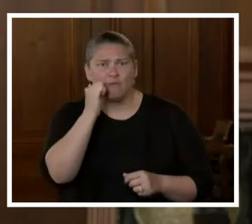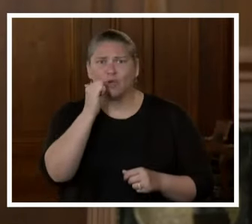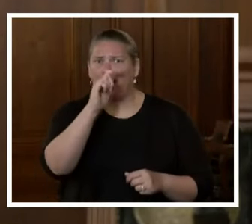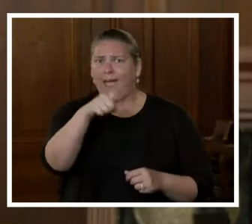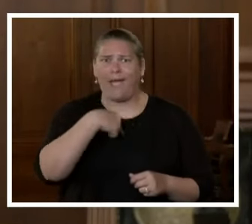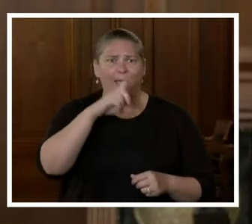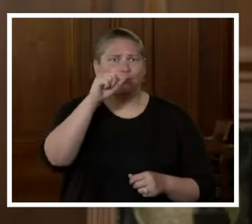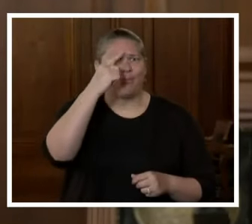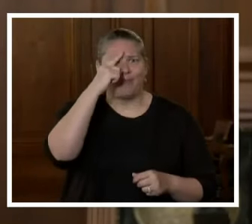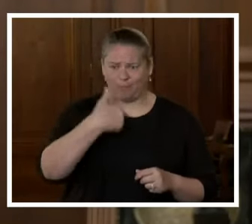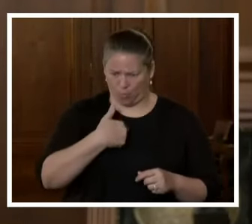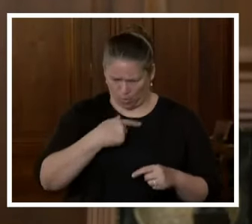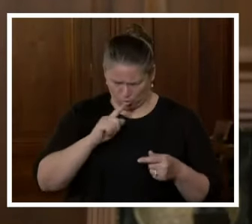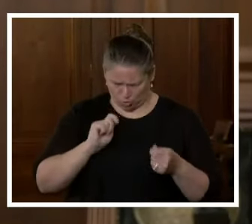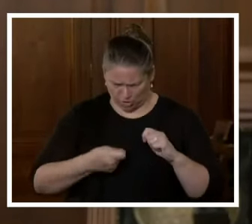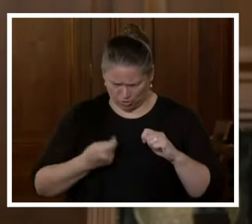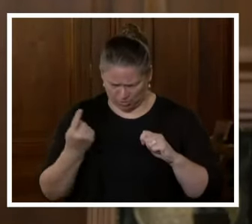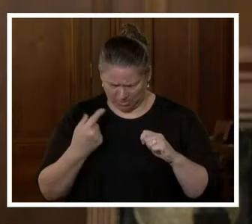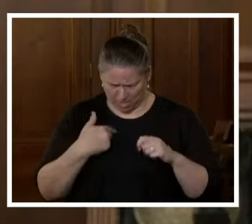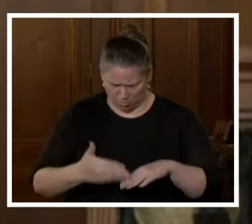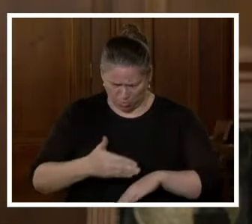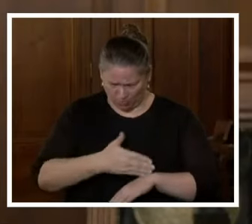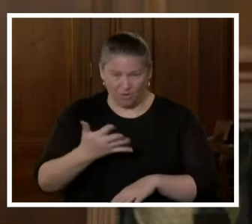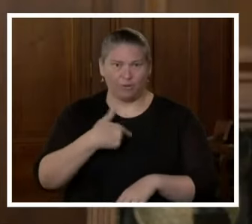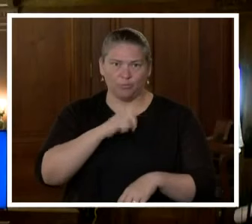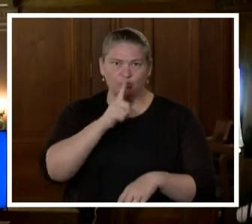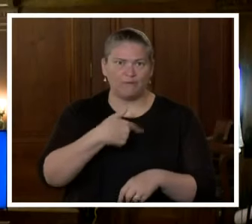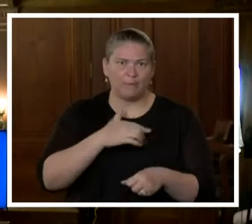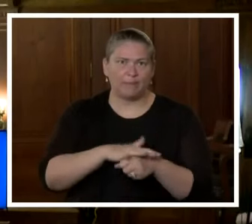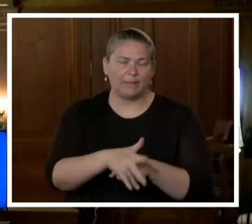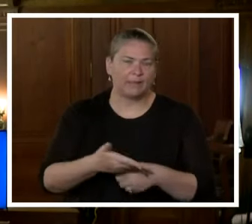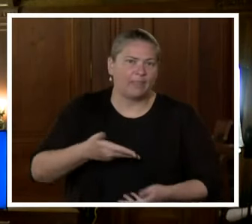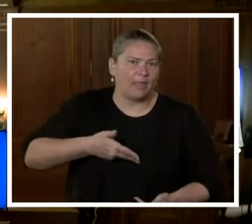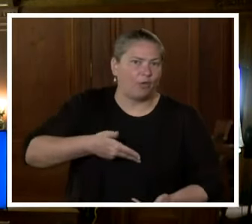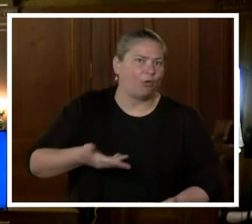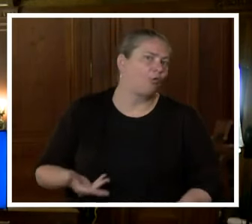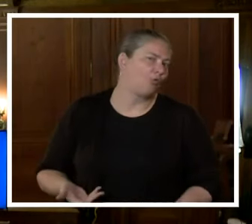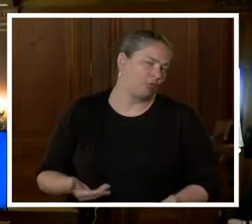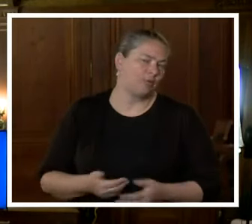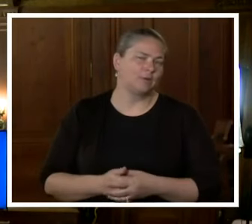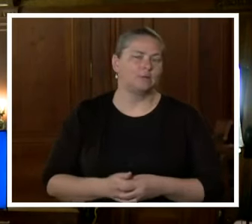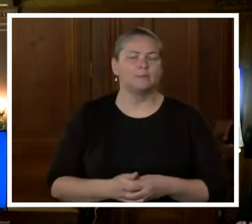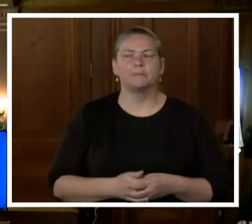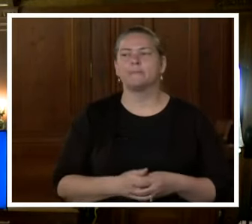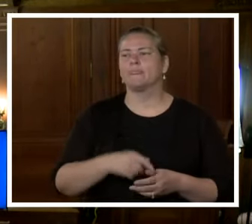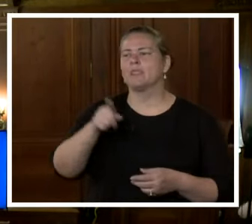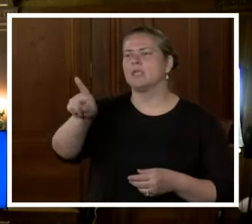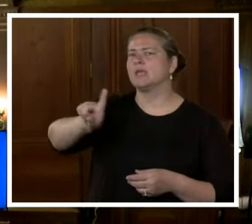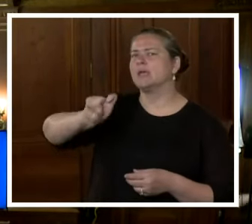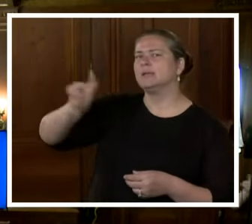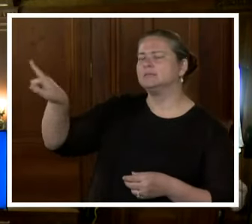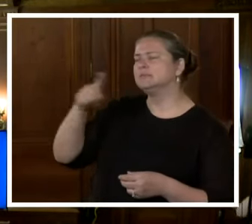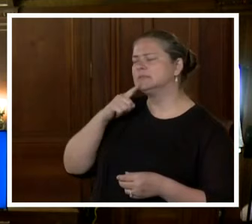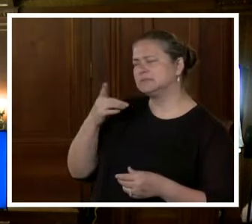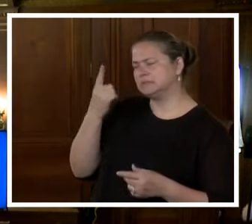NEED TO GO TO THE HOSPITAL. WHAT WE'RE GOING TO NEED TO DO IS SELF-ISOLATE. IS AND SO IT WON'T JUST BE OUR